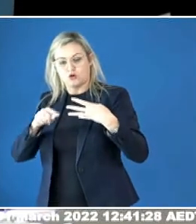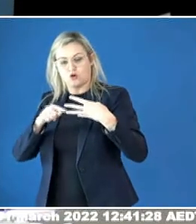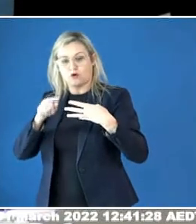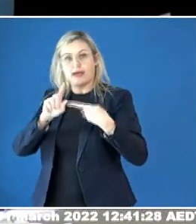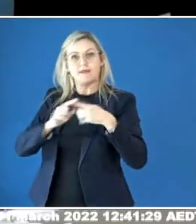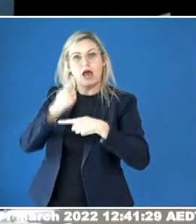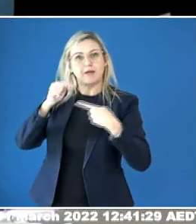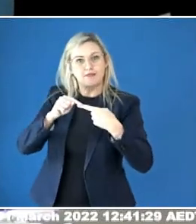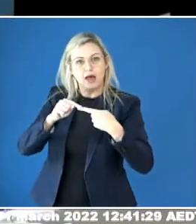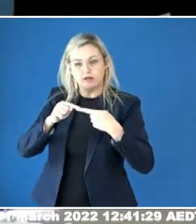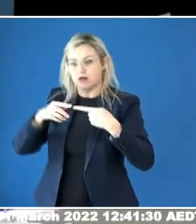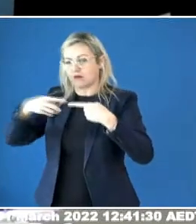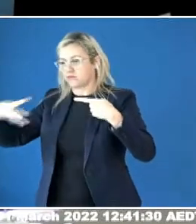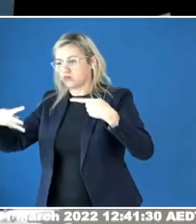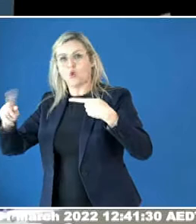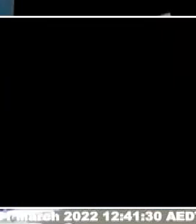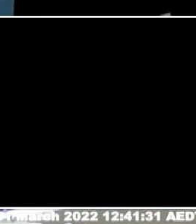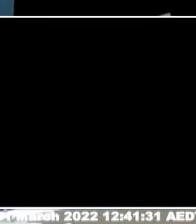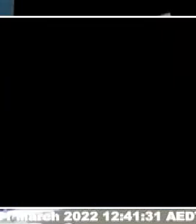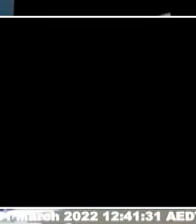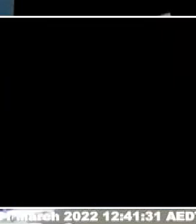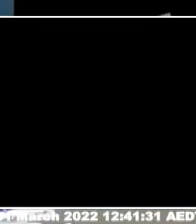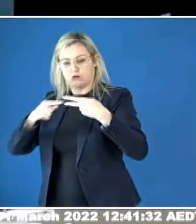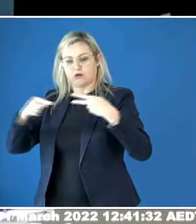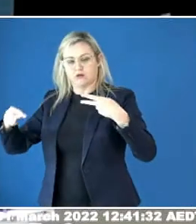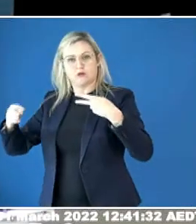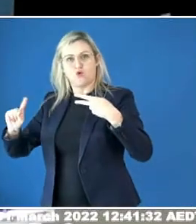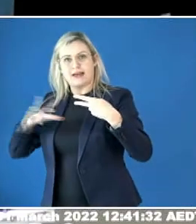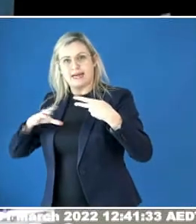the assault - sexual assault. Just was interested in your view.